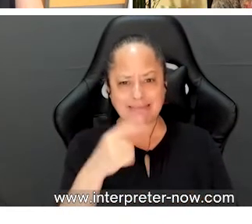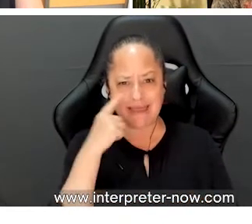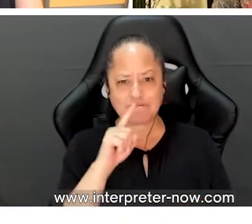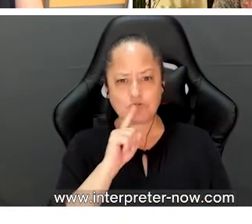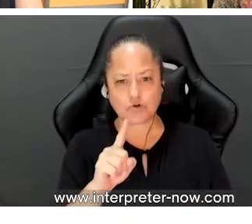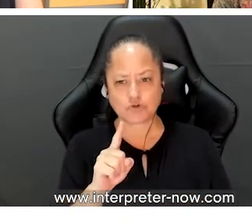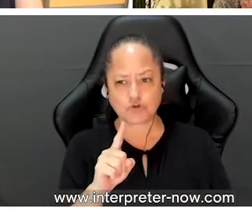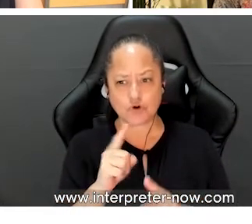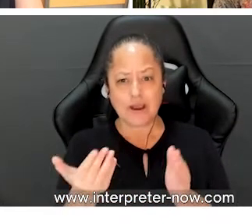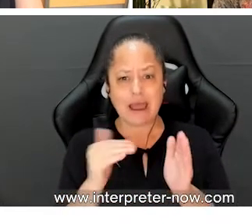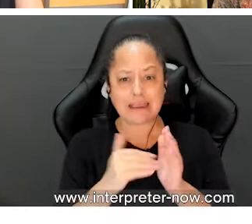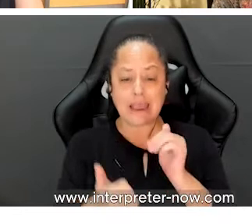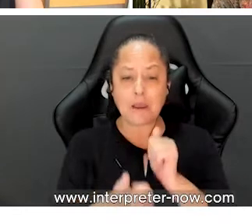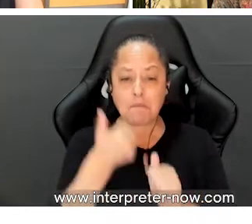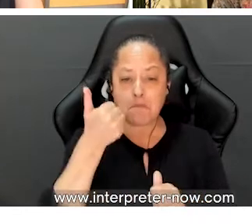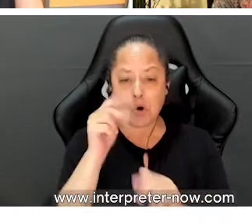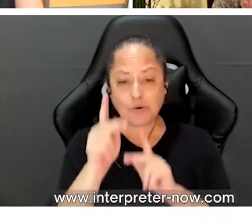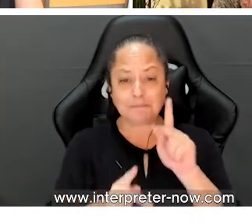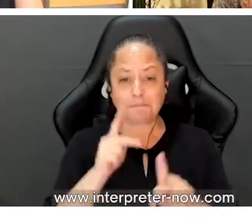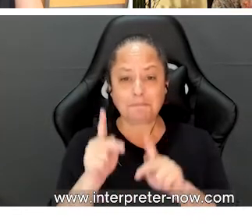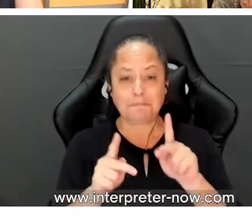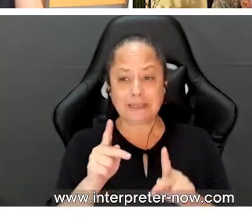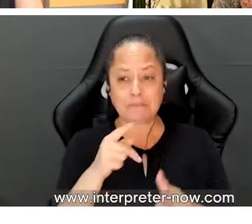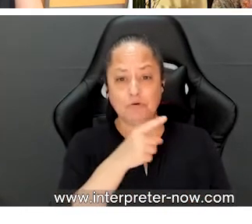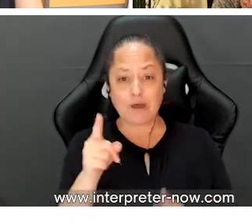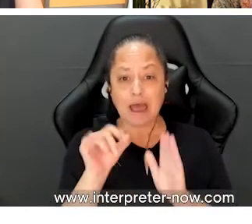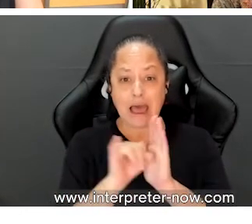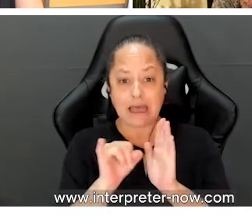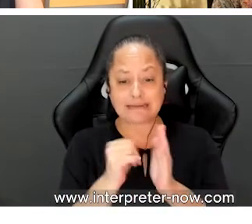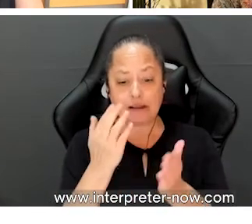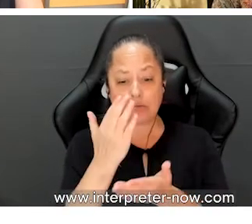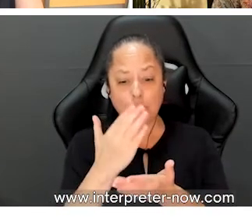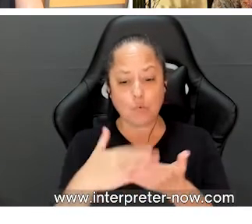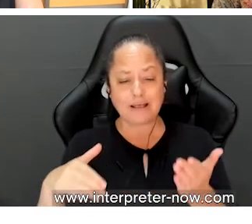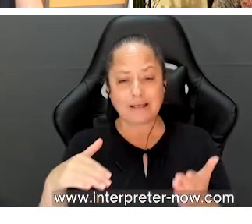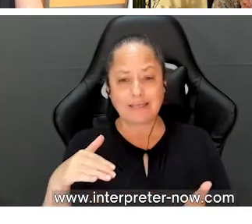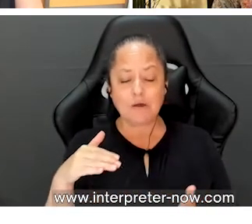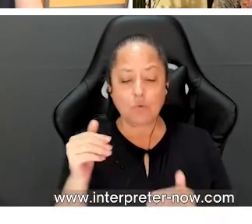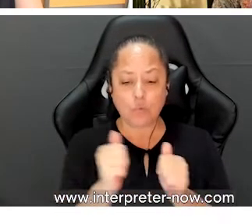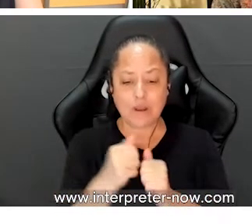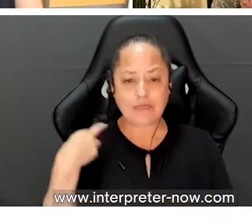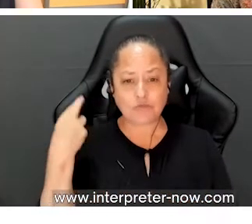However, again, most people, if they identify with some sort of religion, especially as